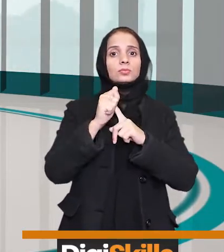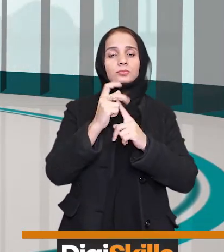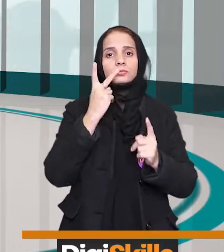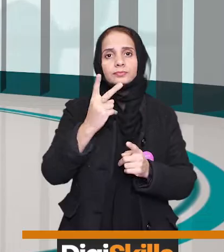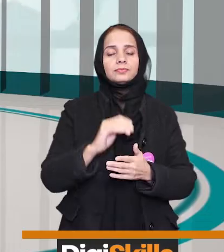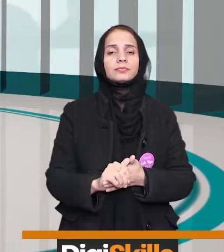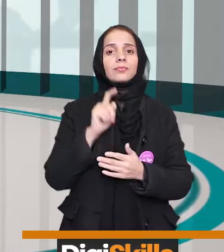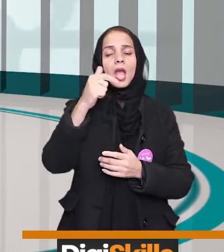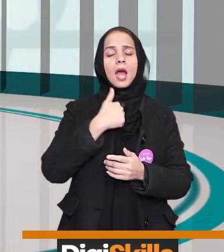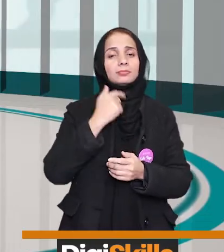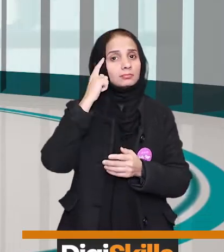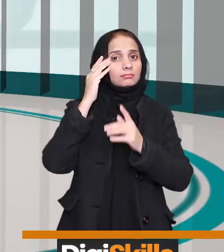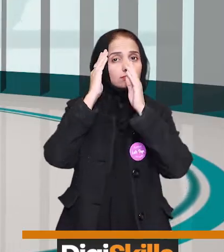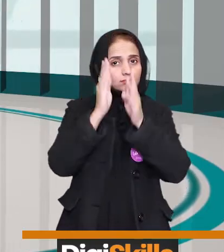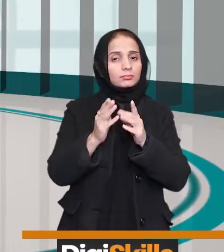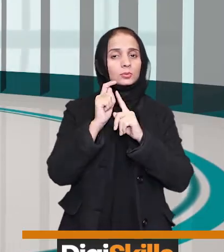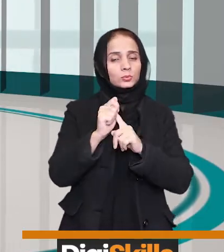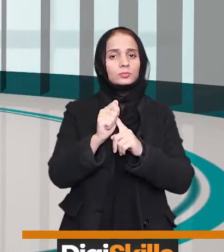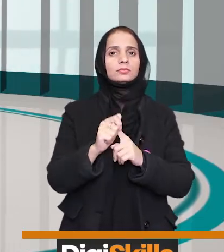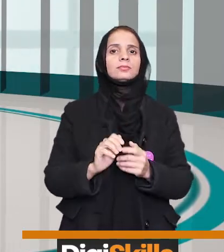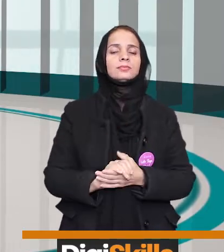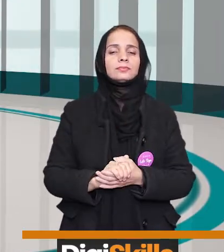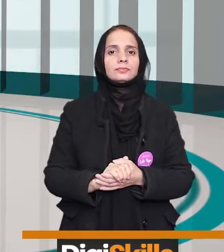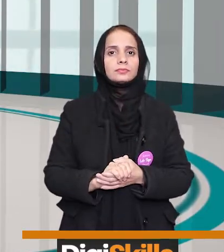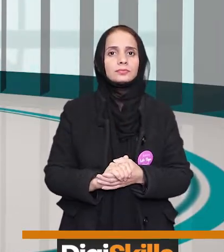First of all, “Trust yourself”.